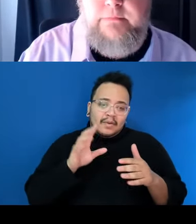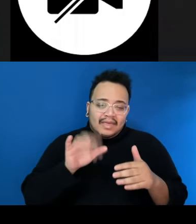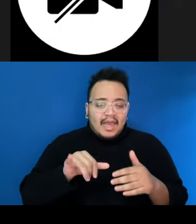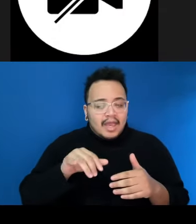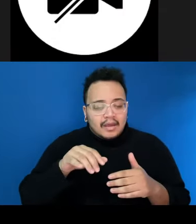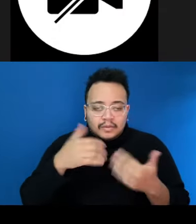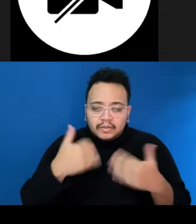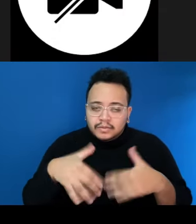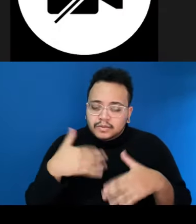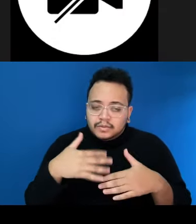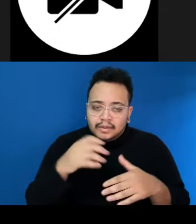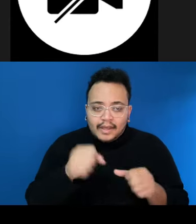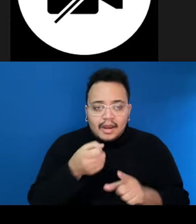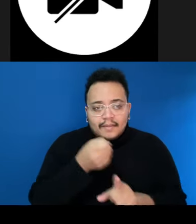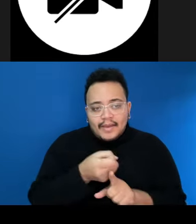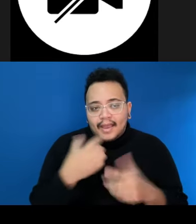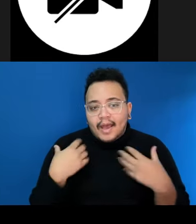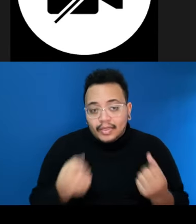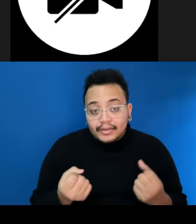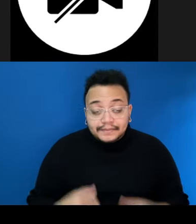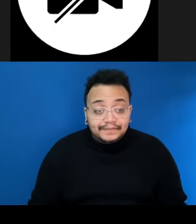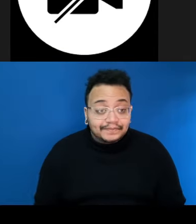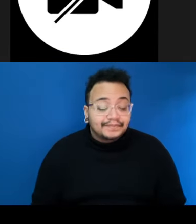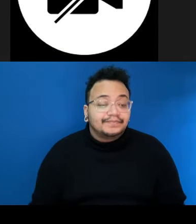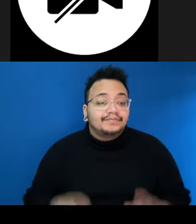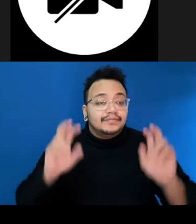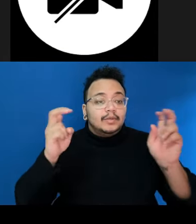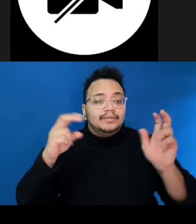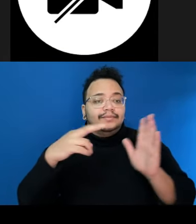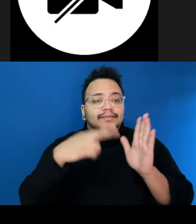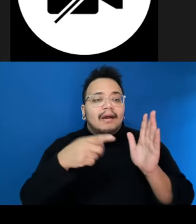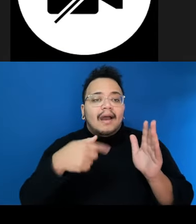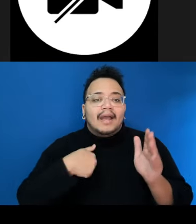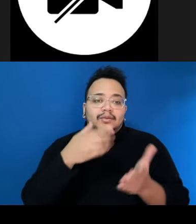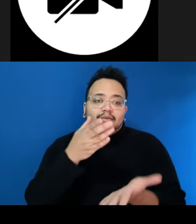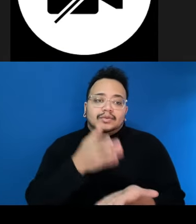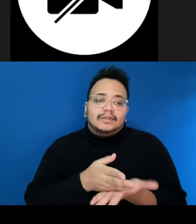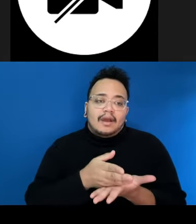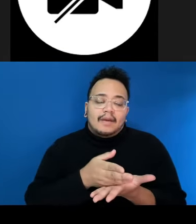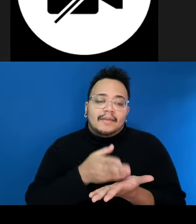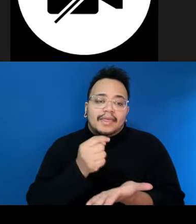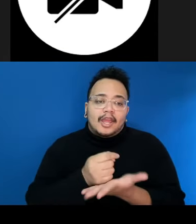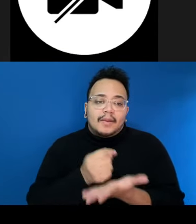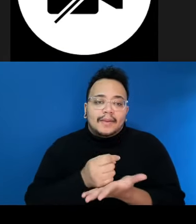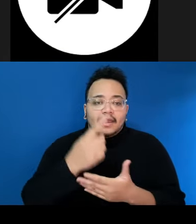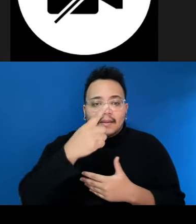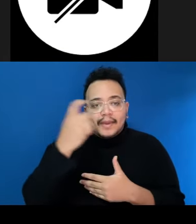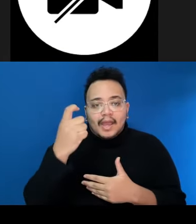[Loree] "I had to end one course of therapy, "because the therapist suggested my ex had become trans,